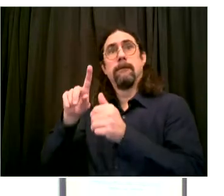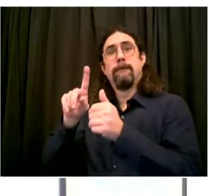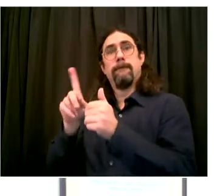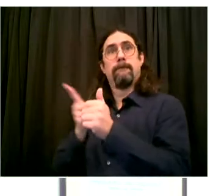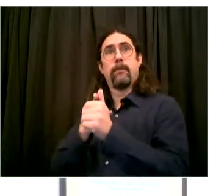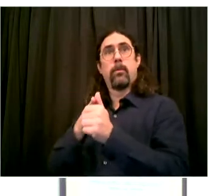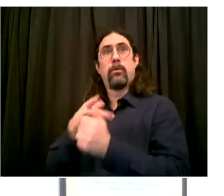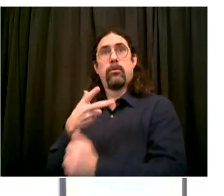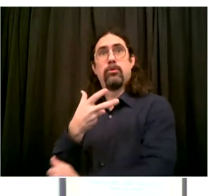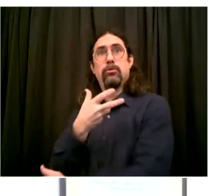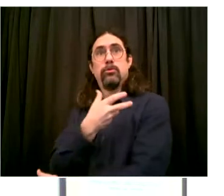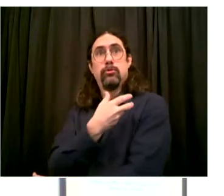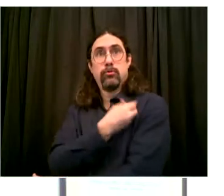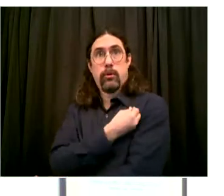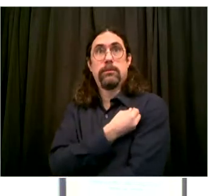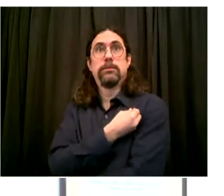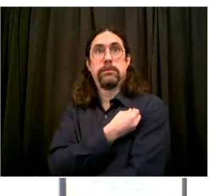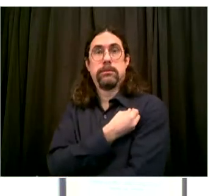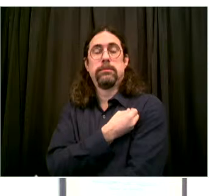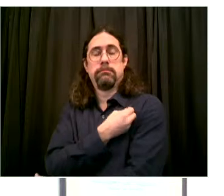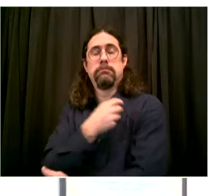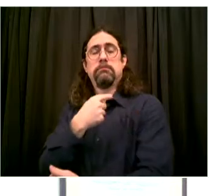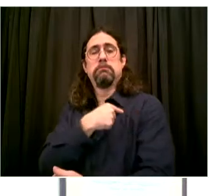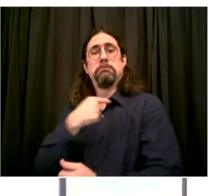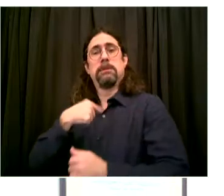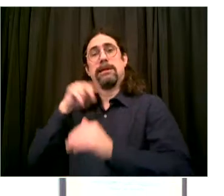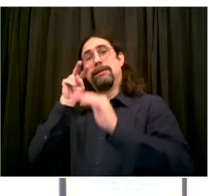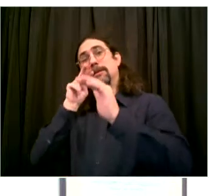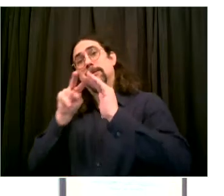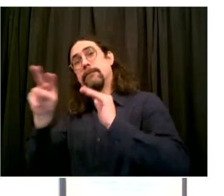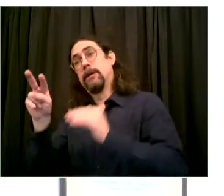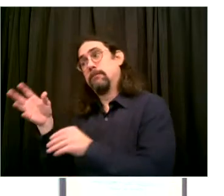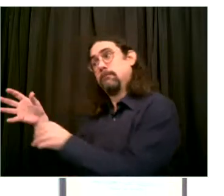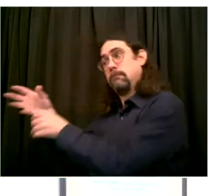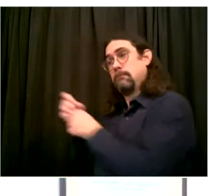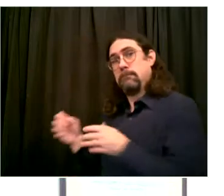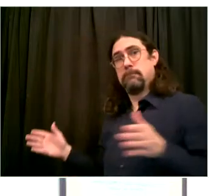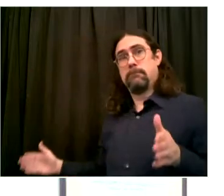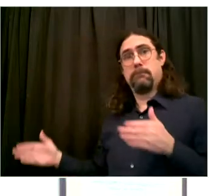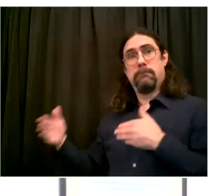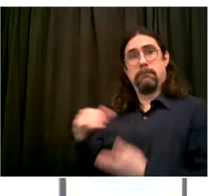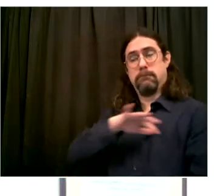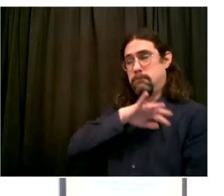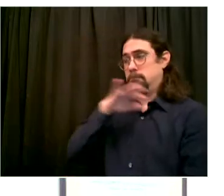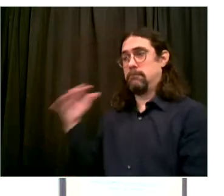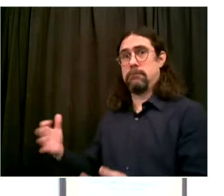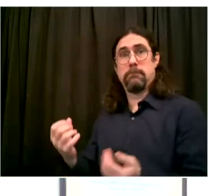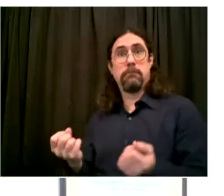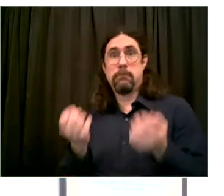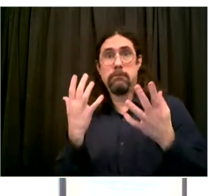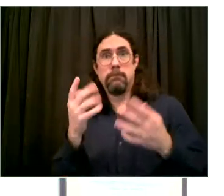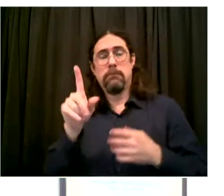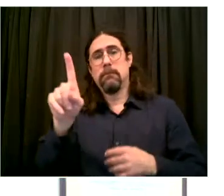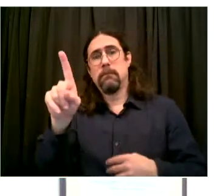APPROXIMATELY 107,000 THAT WE ARE EXPECTING THOSE DELIVERIES S WILL OCCUR TODAY NDA MTOORORROW. .